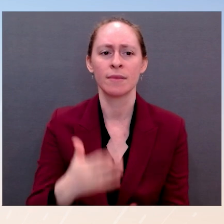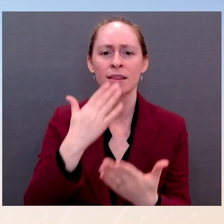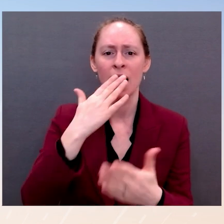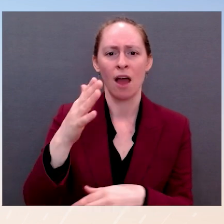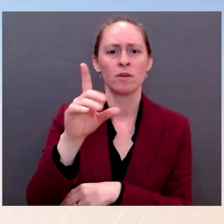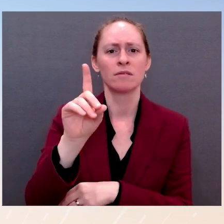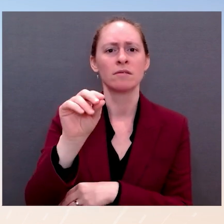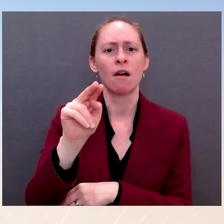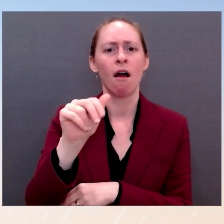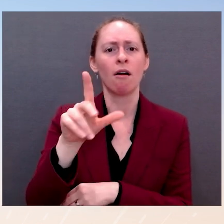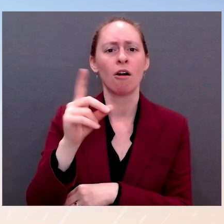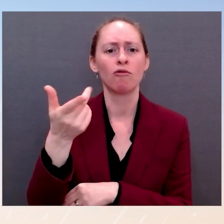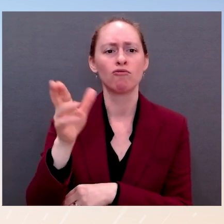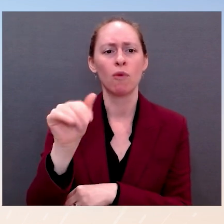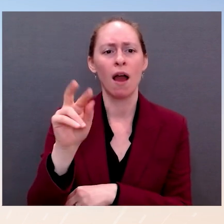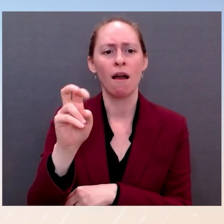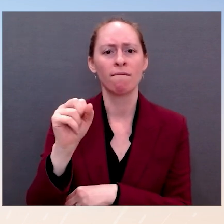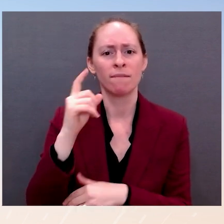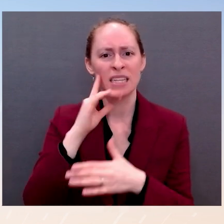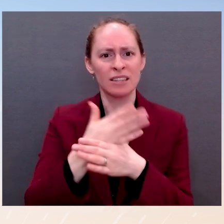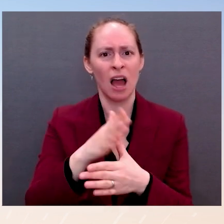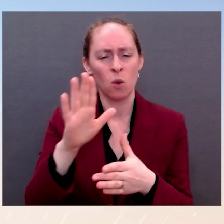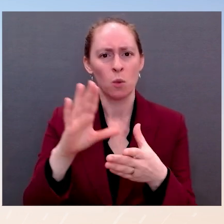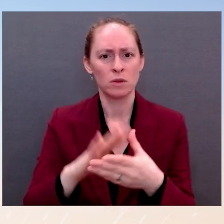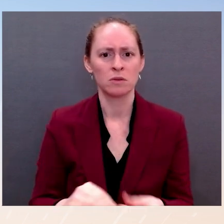Graves for that incredible, incredible testimony